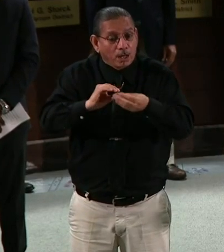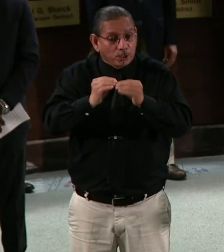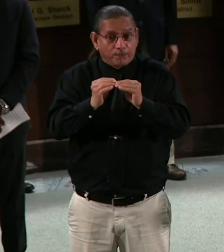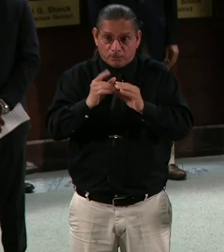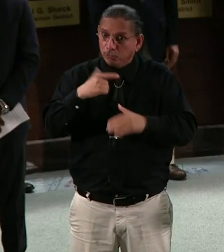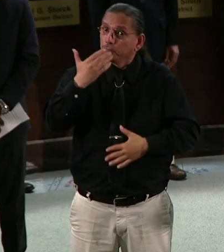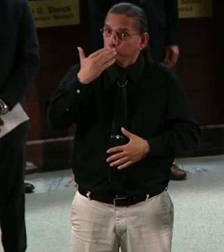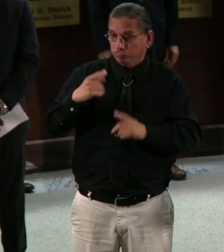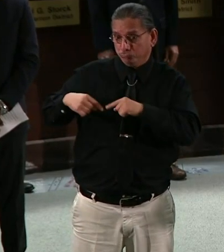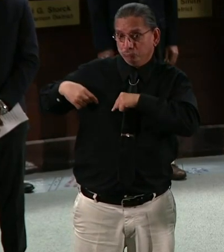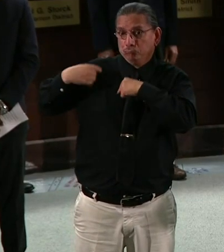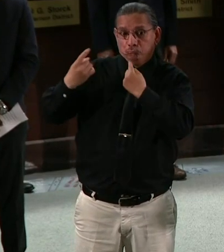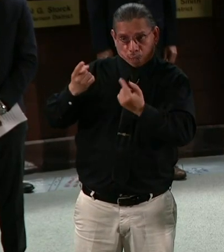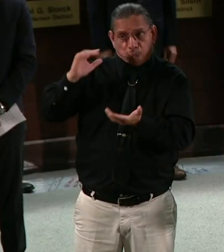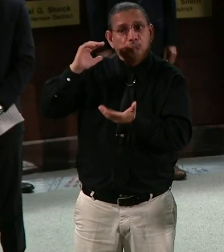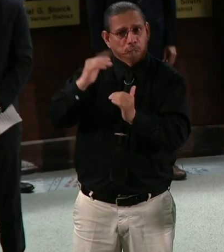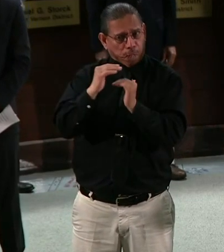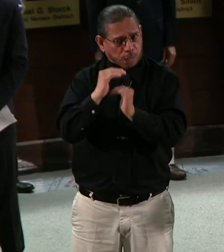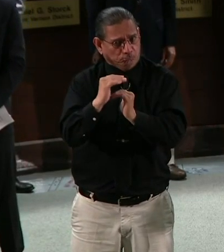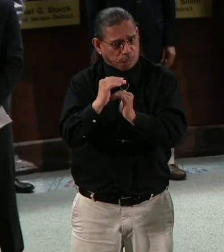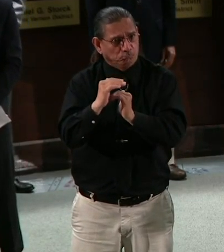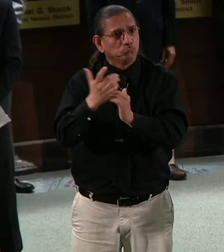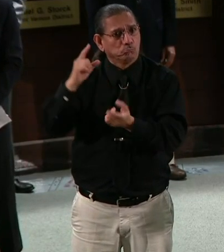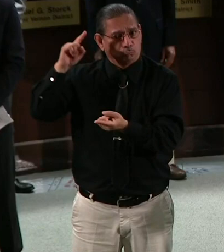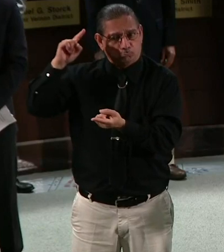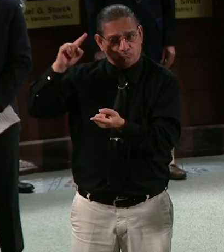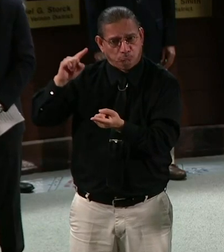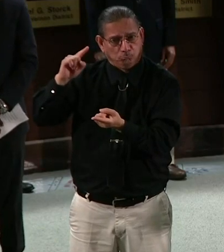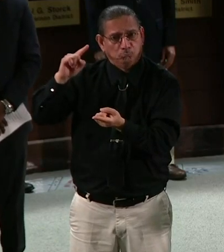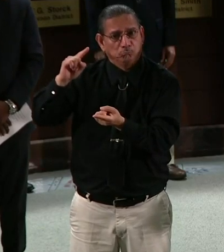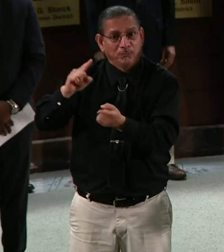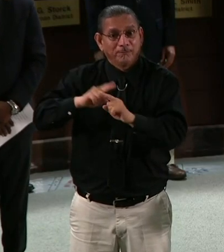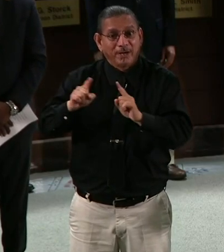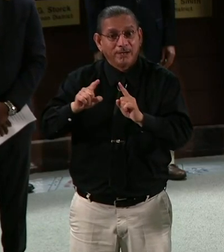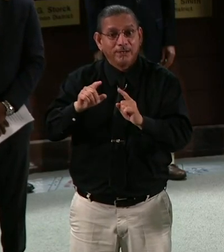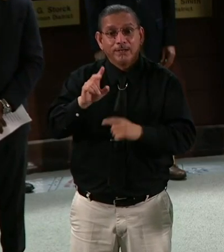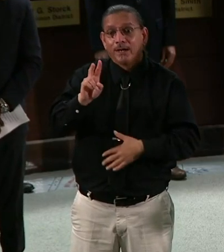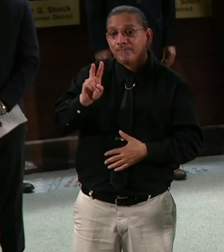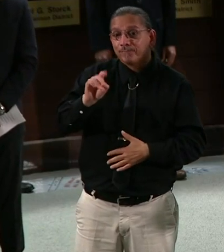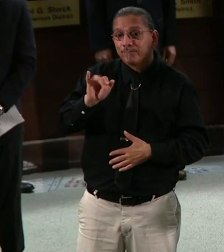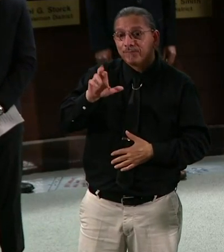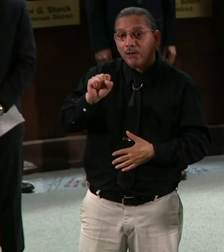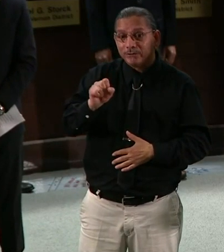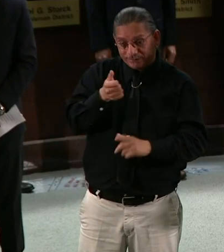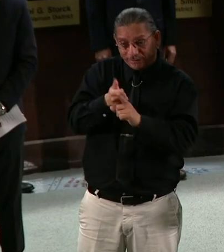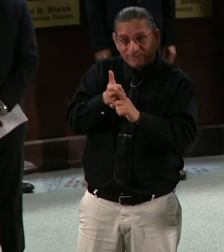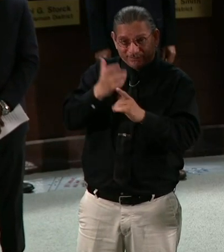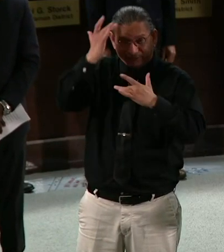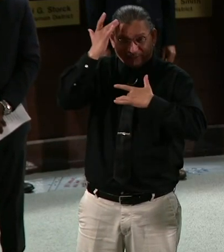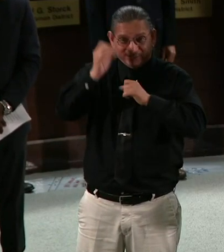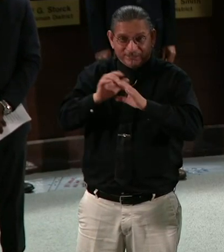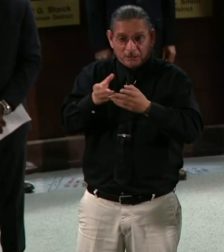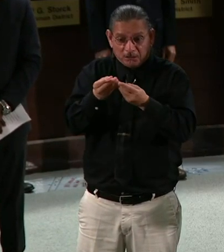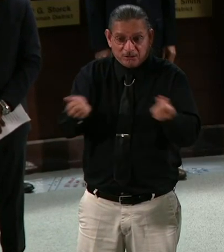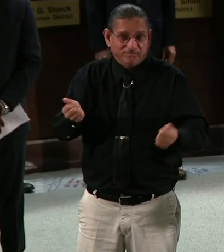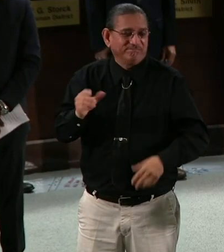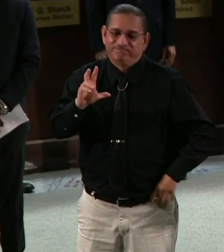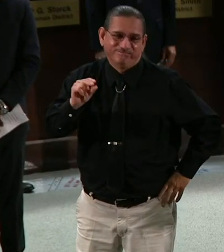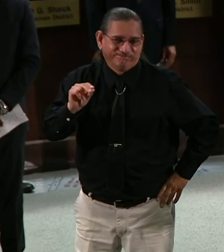DATA IS GOOD. AND ALL RESTRICTIONS MAY EASE THE VIRUS